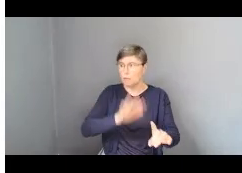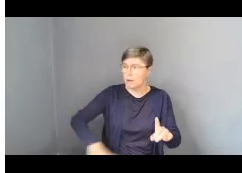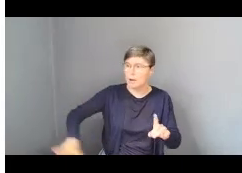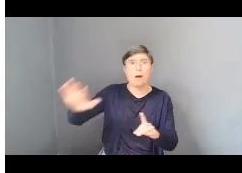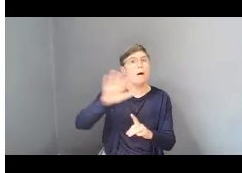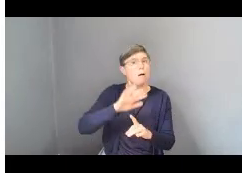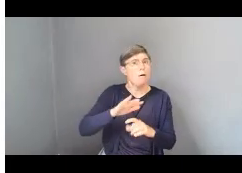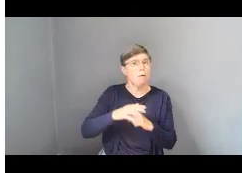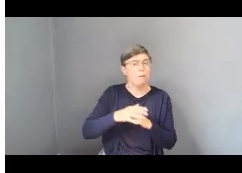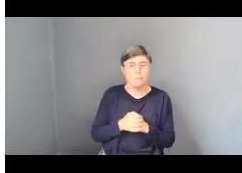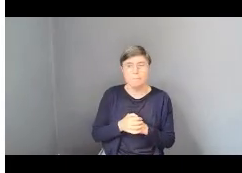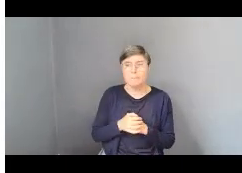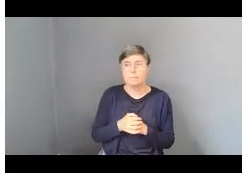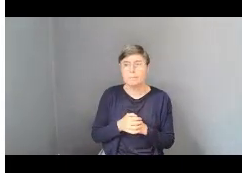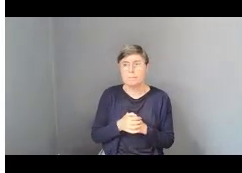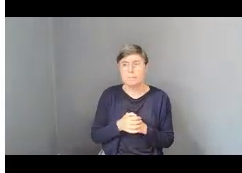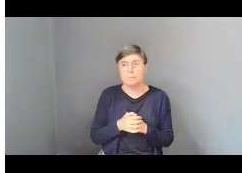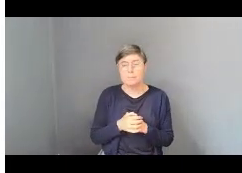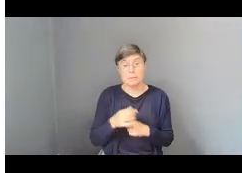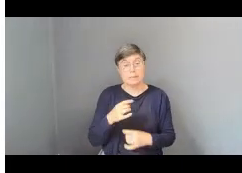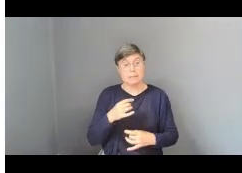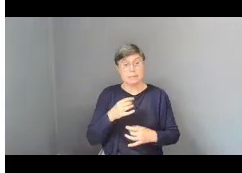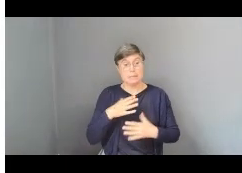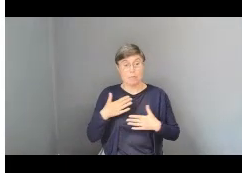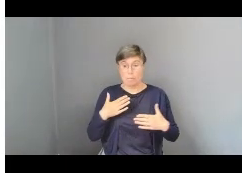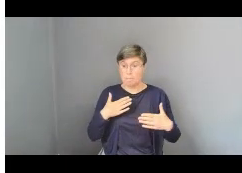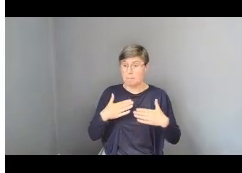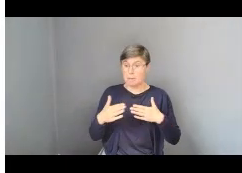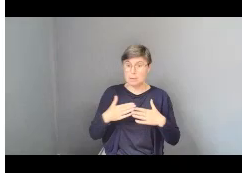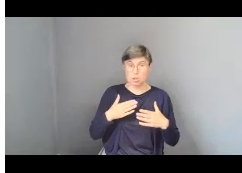And self-managers can also request access